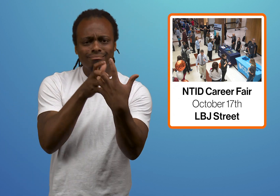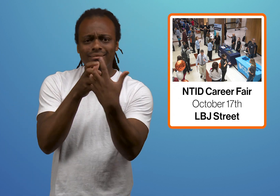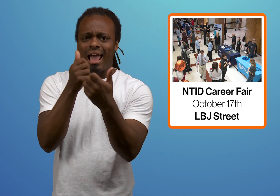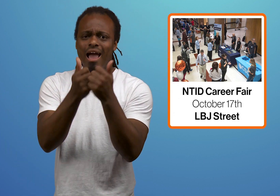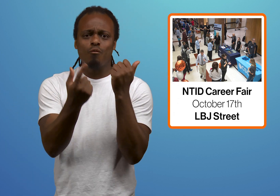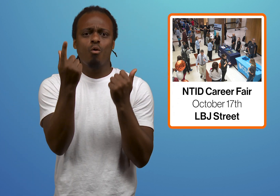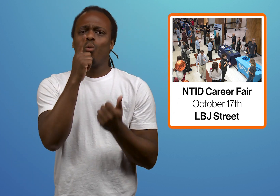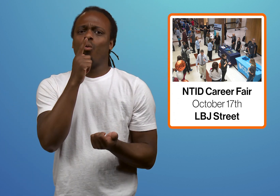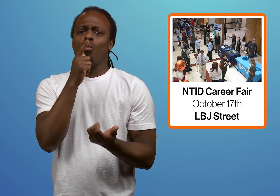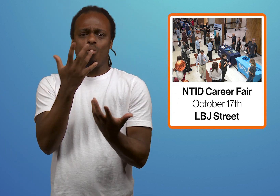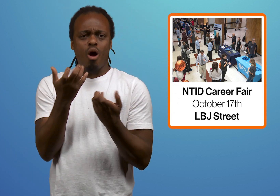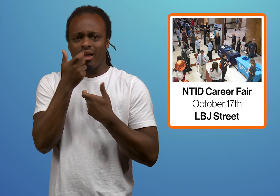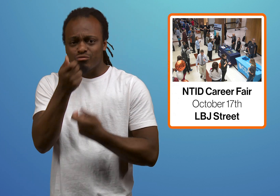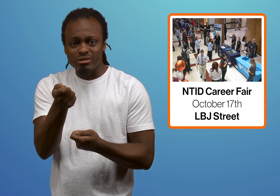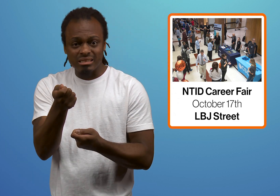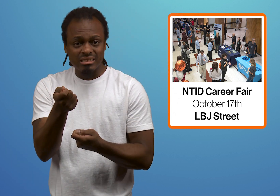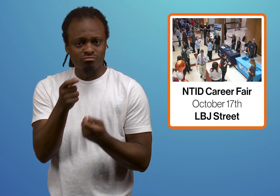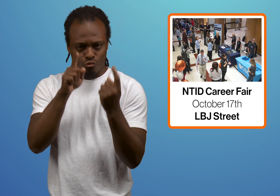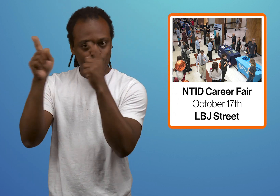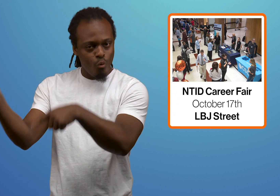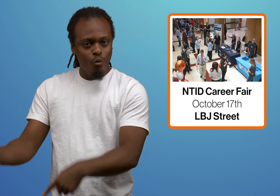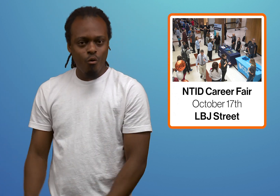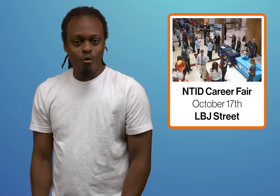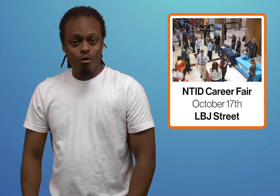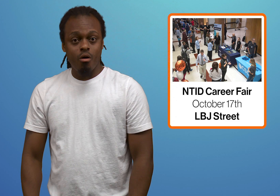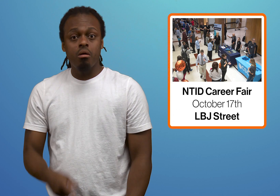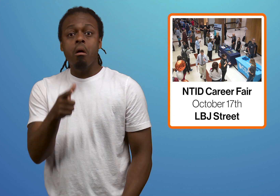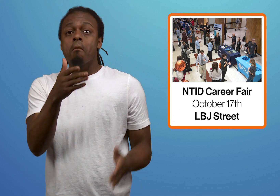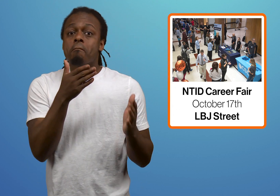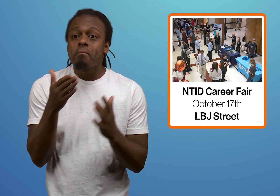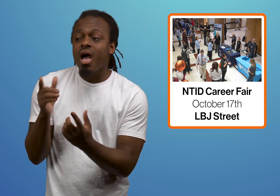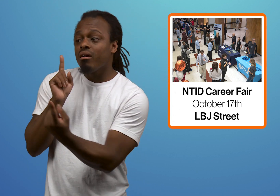There’s something for everyone!